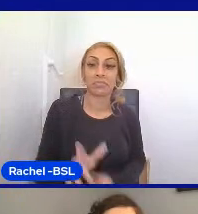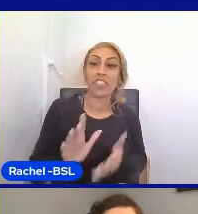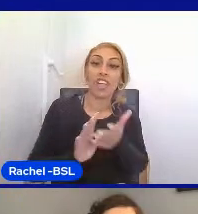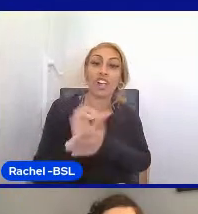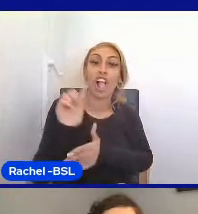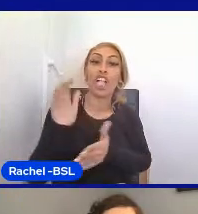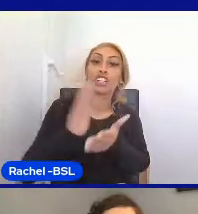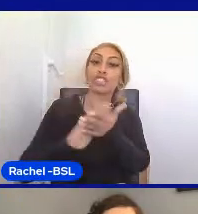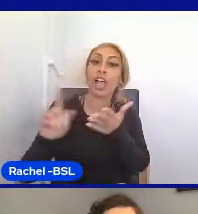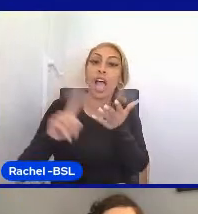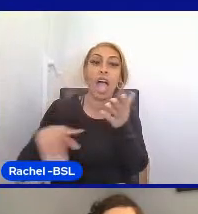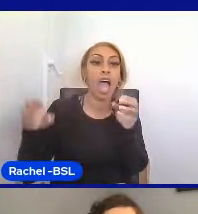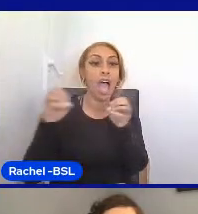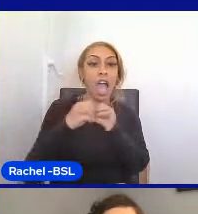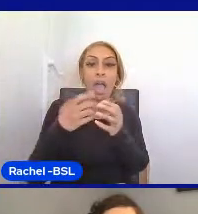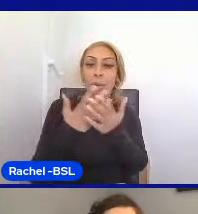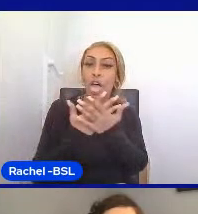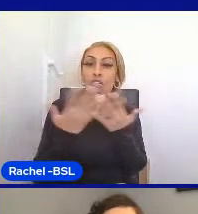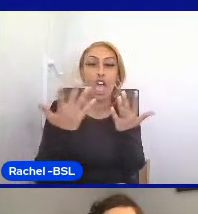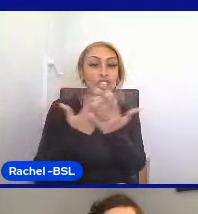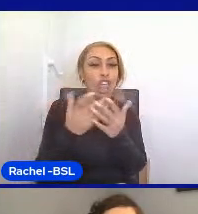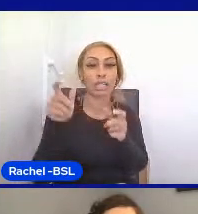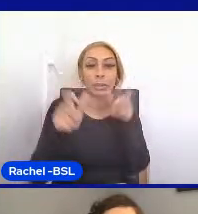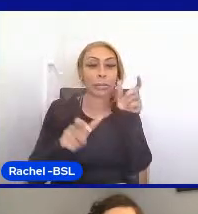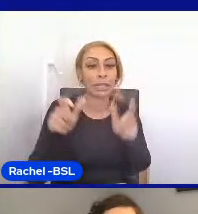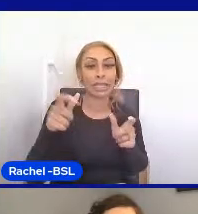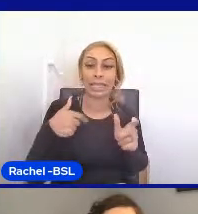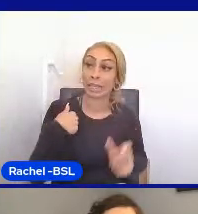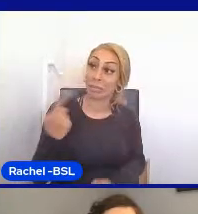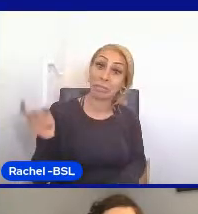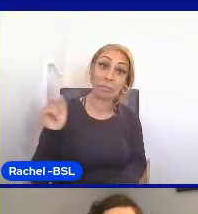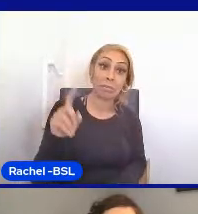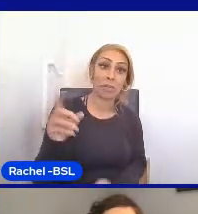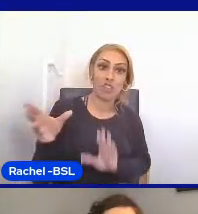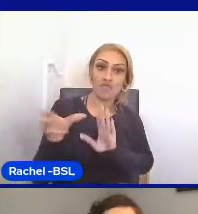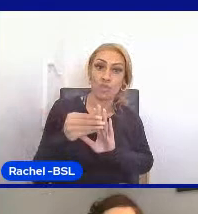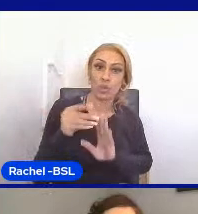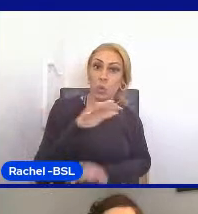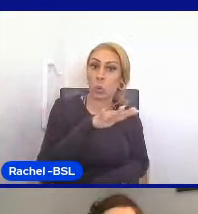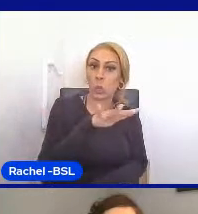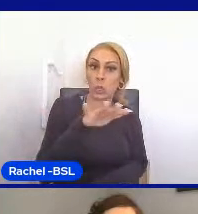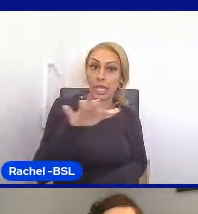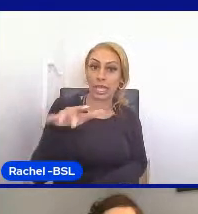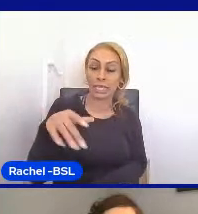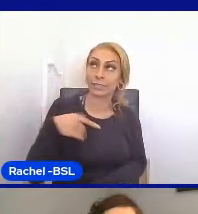This was a hub for a lot of people because I know it because I came here.